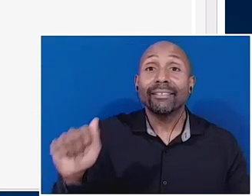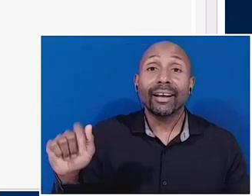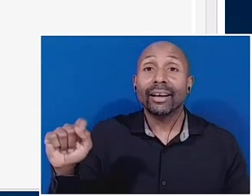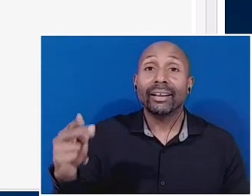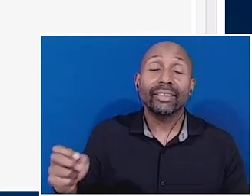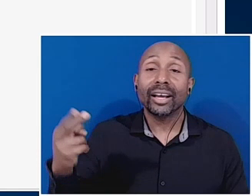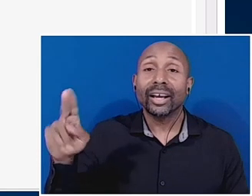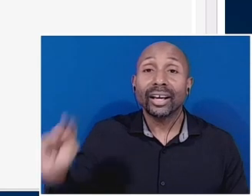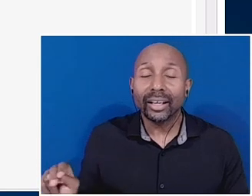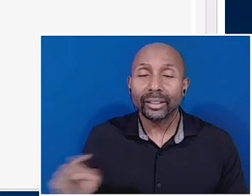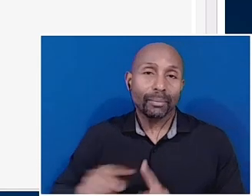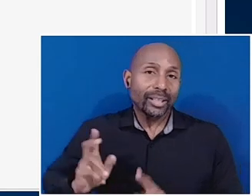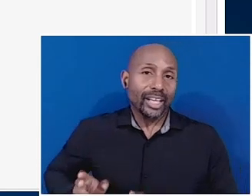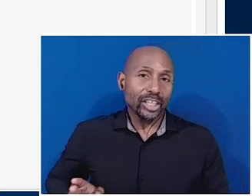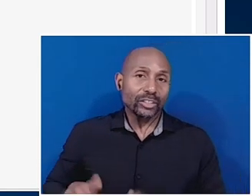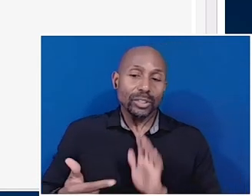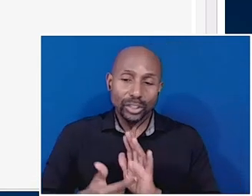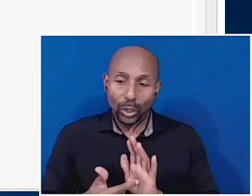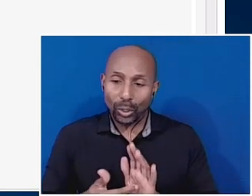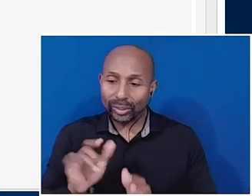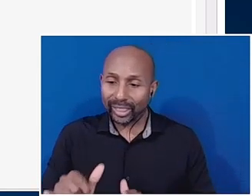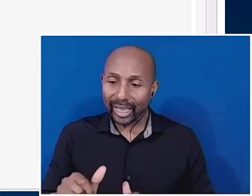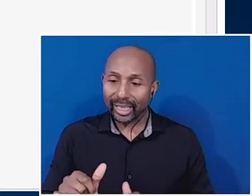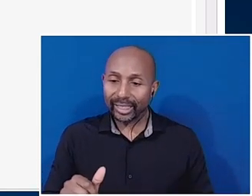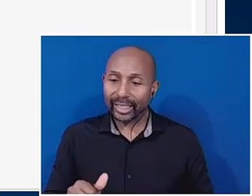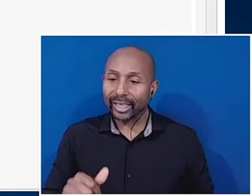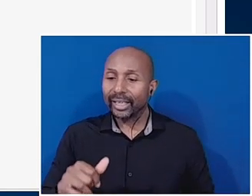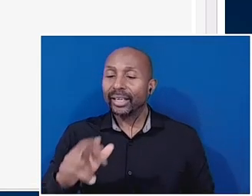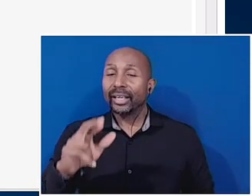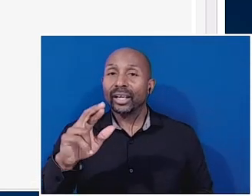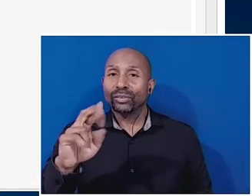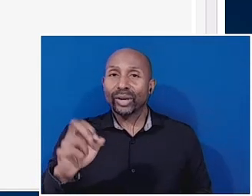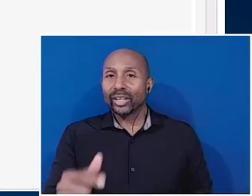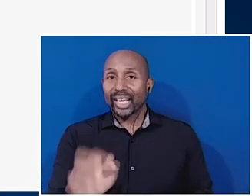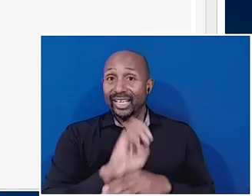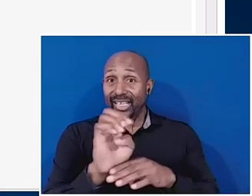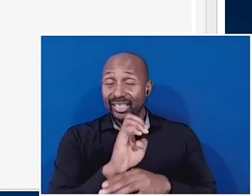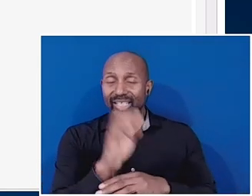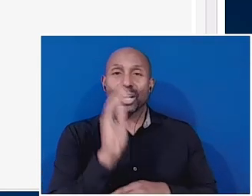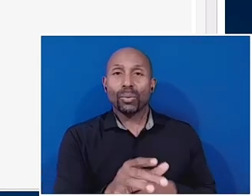gravitate to the most lenient, least demanding regulator.